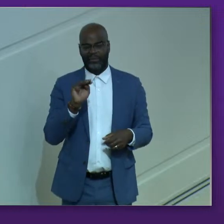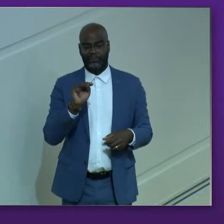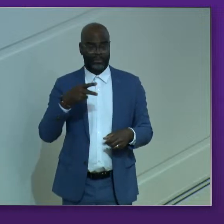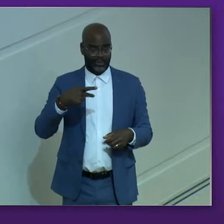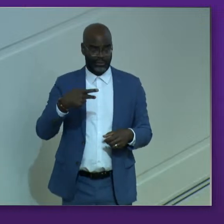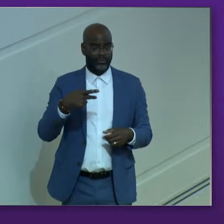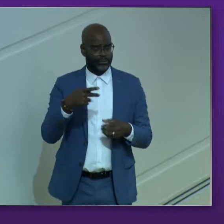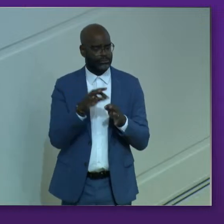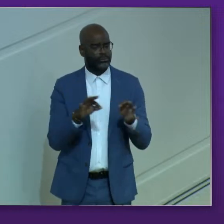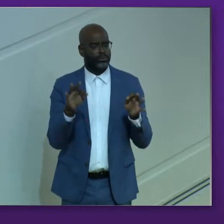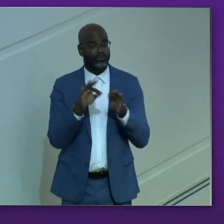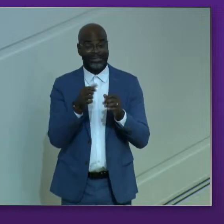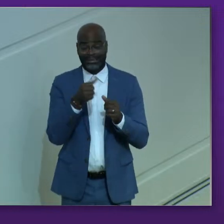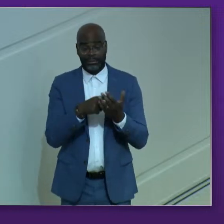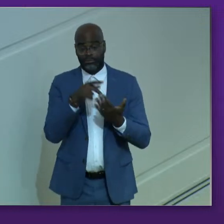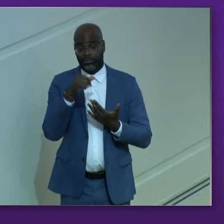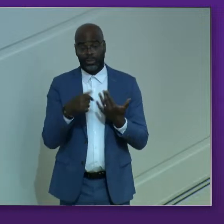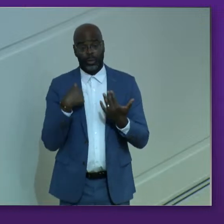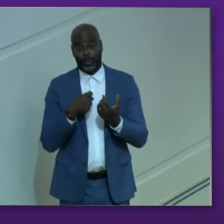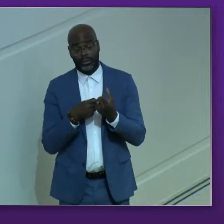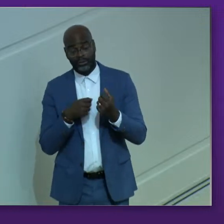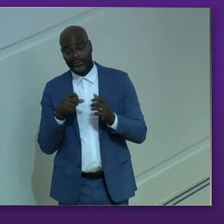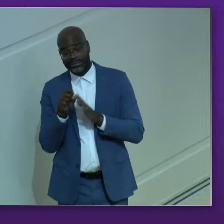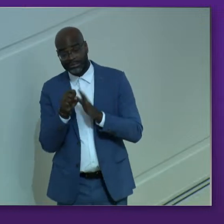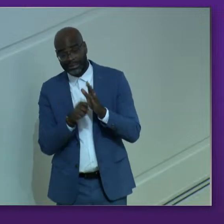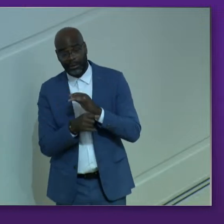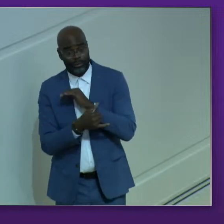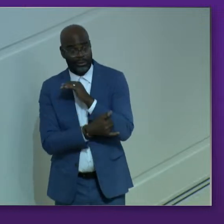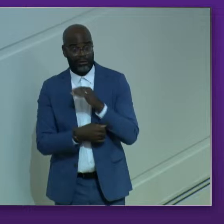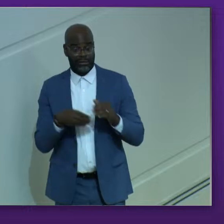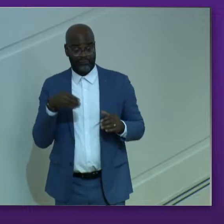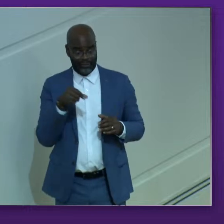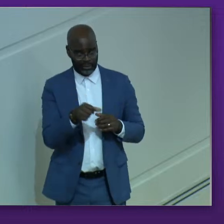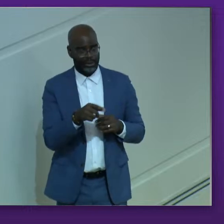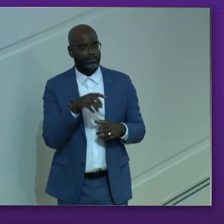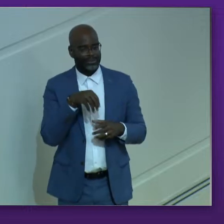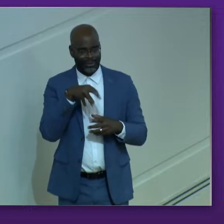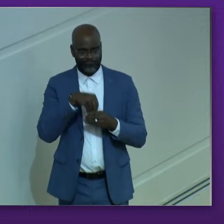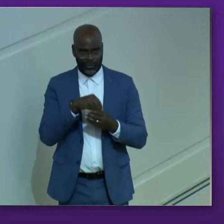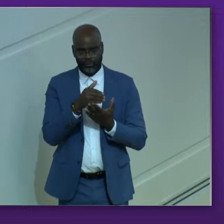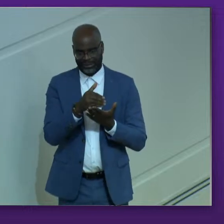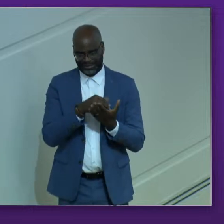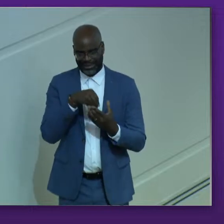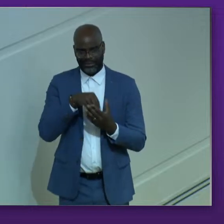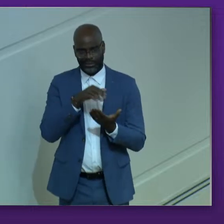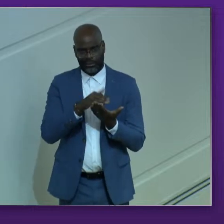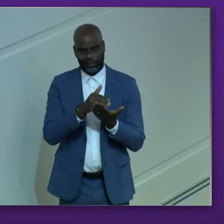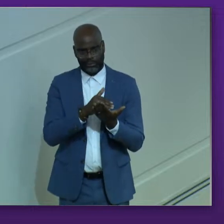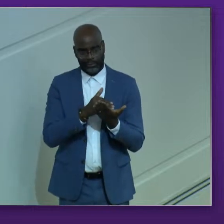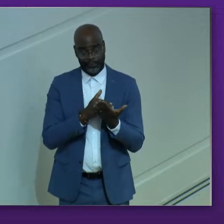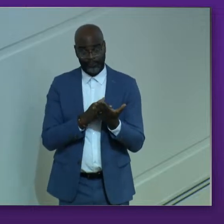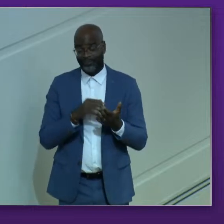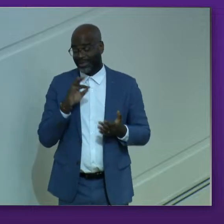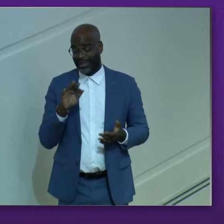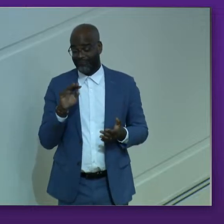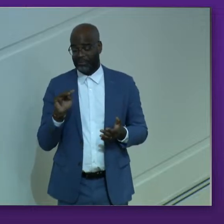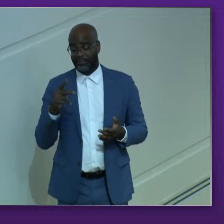COLLEGE'S FACILITIES MASTER PLAN ANTICIPATE THE FUTURE FACILITIES NEEDS OF THE